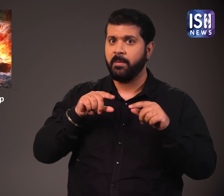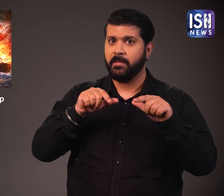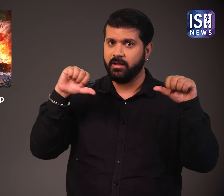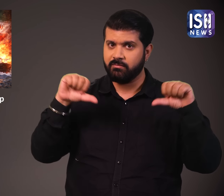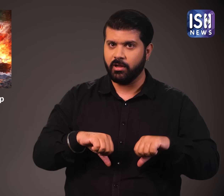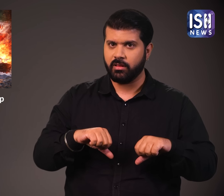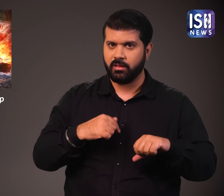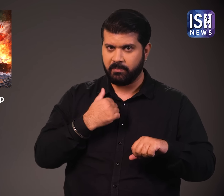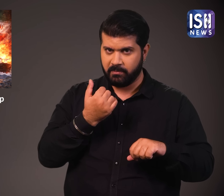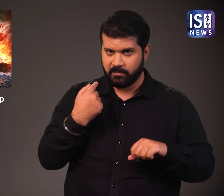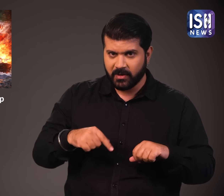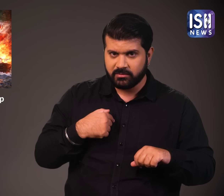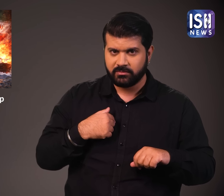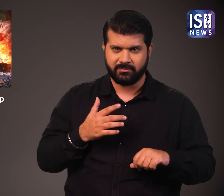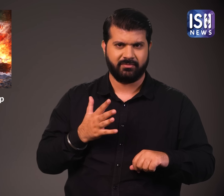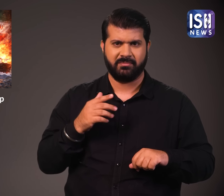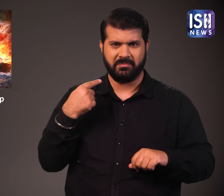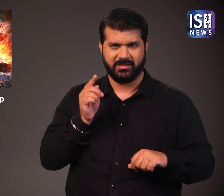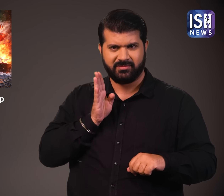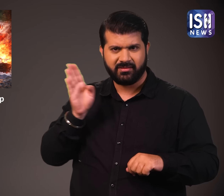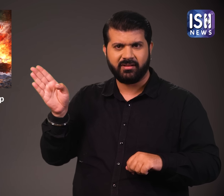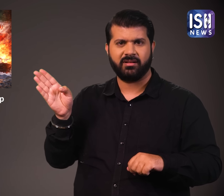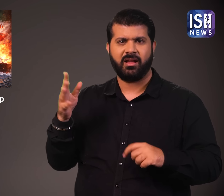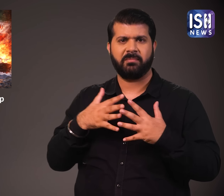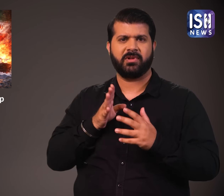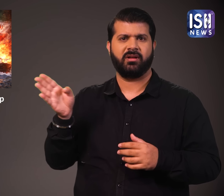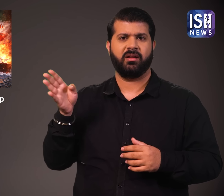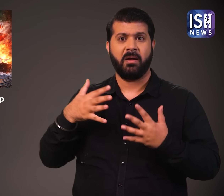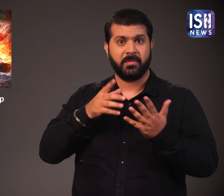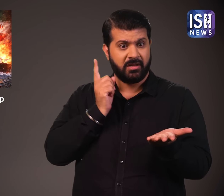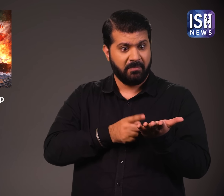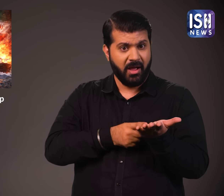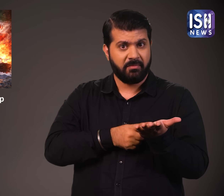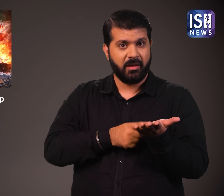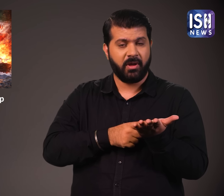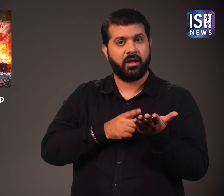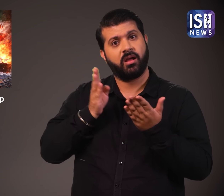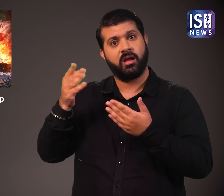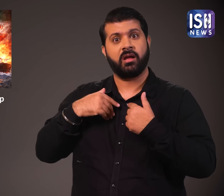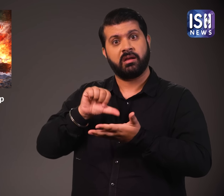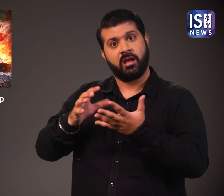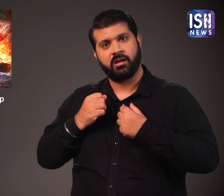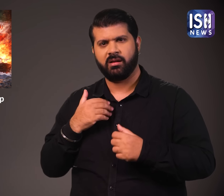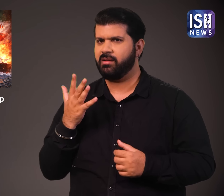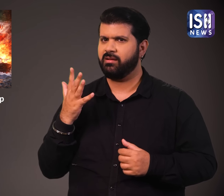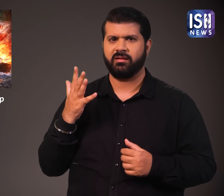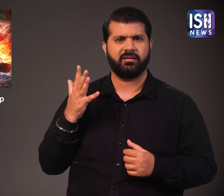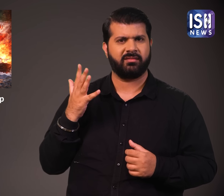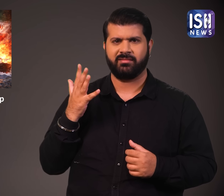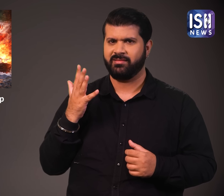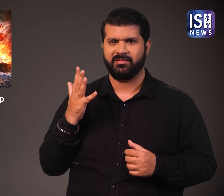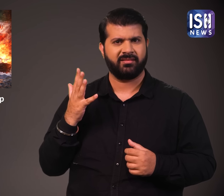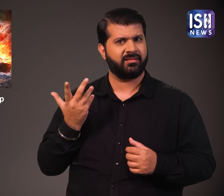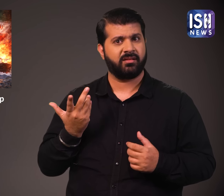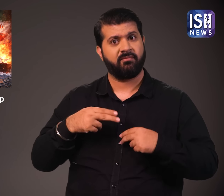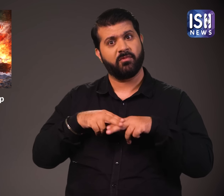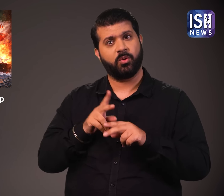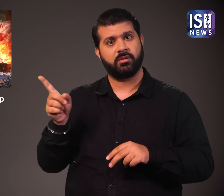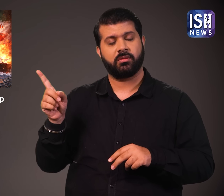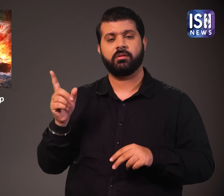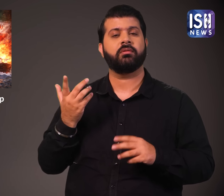Iran said the failure was not their fault, but due to U.S. pressure and conditions they could not agree to.